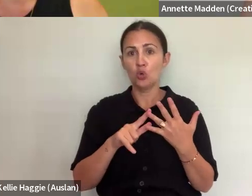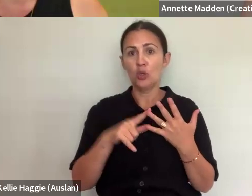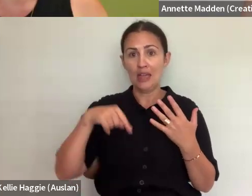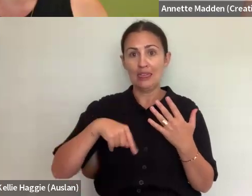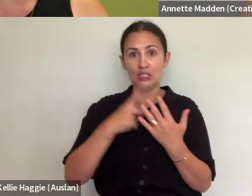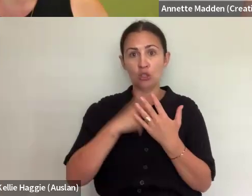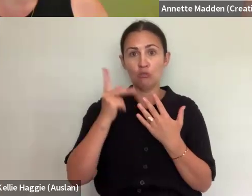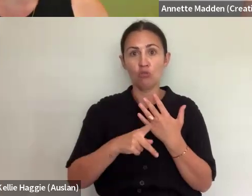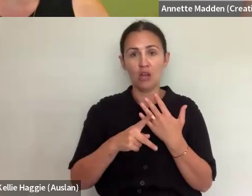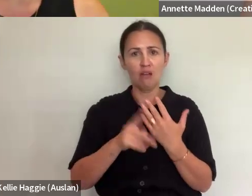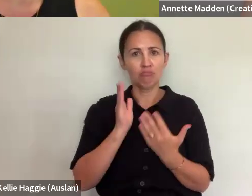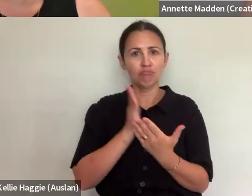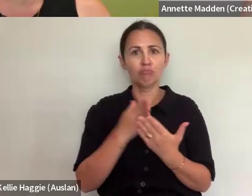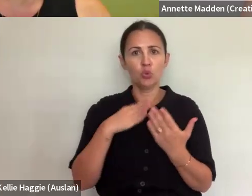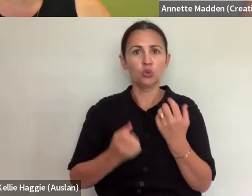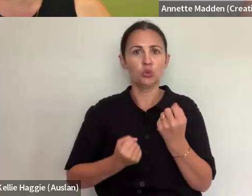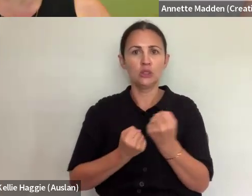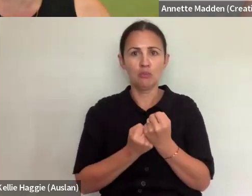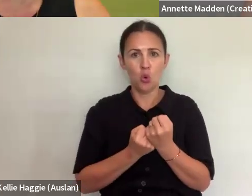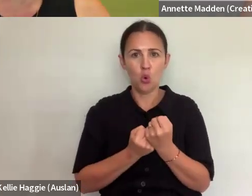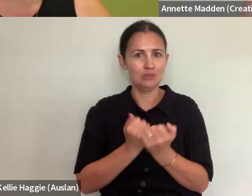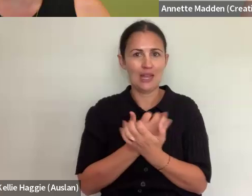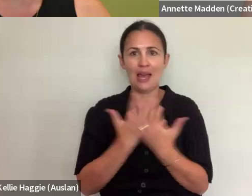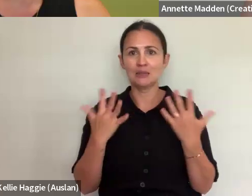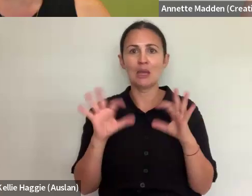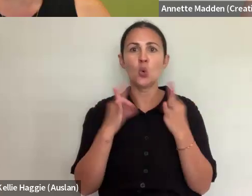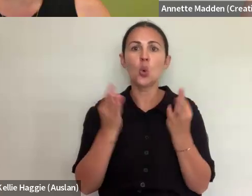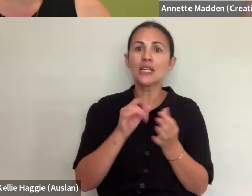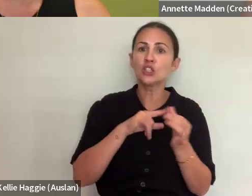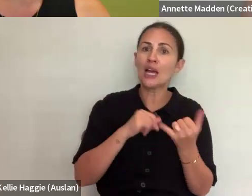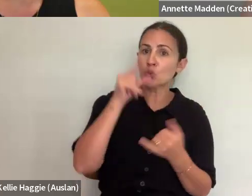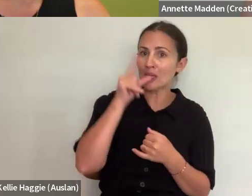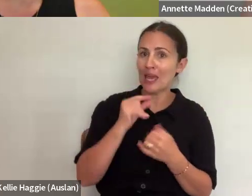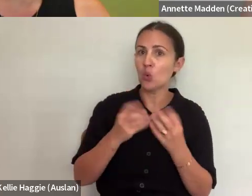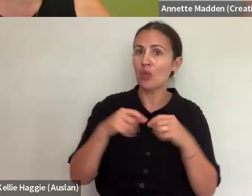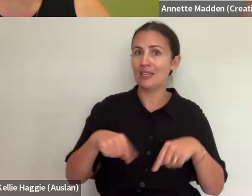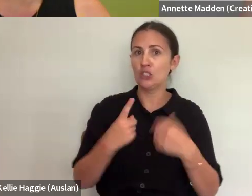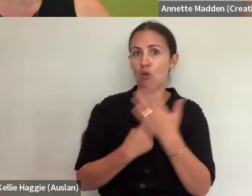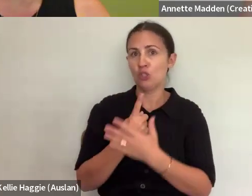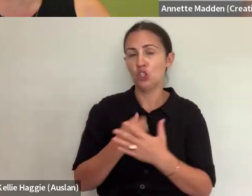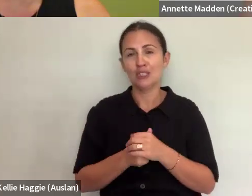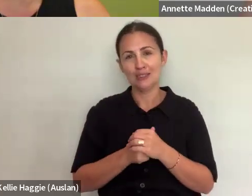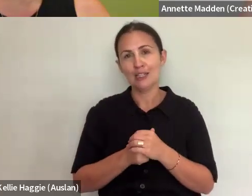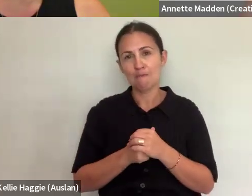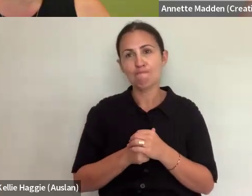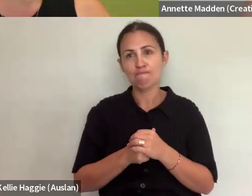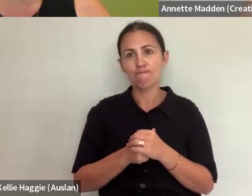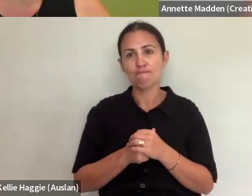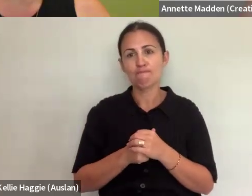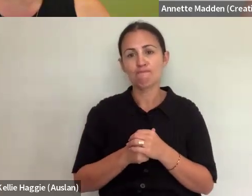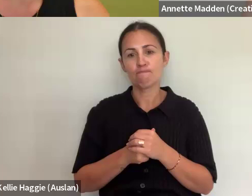. But certainly, we believe that this is an important program, and we are looking to support